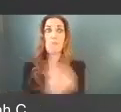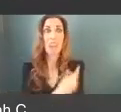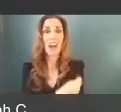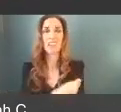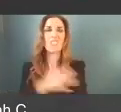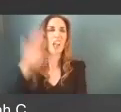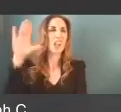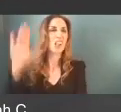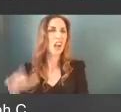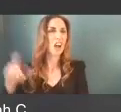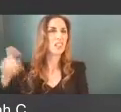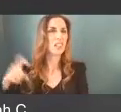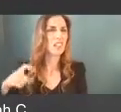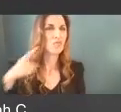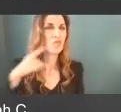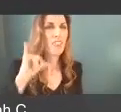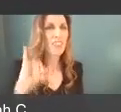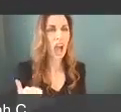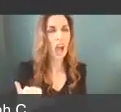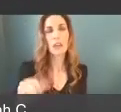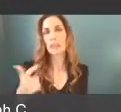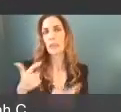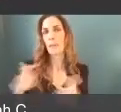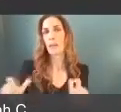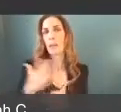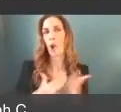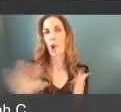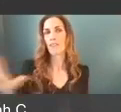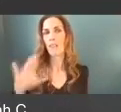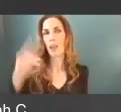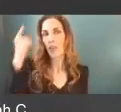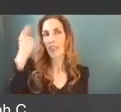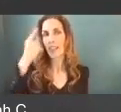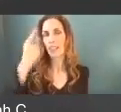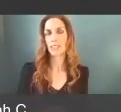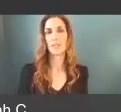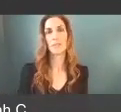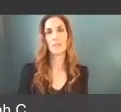that was a big part of their thinking. I think also coupled with the fact that President Biden